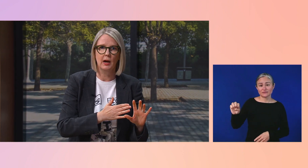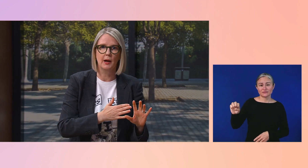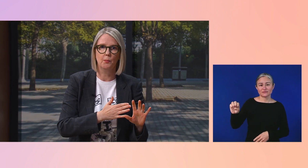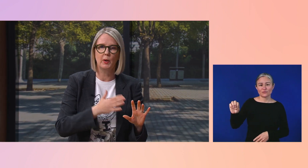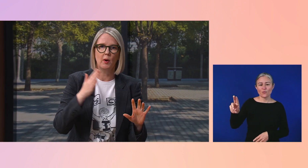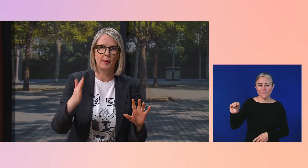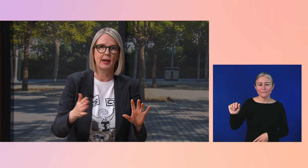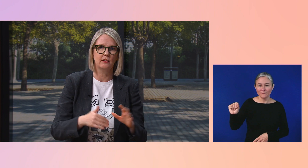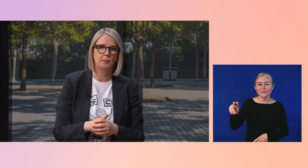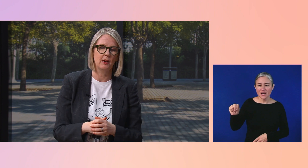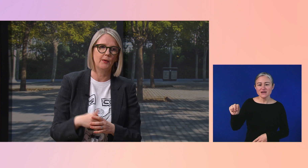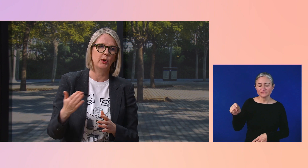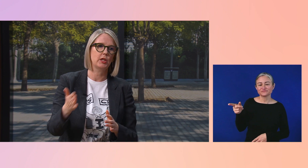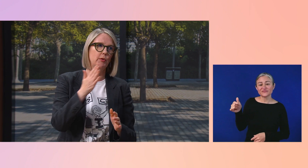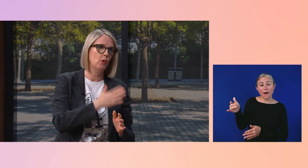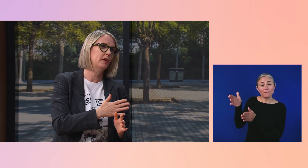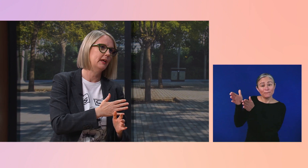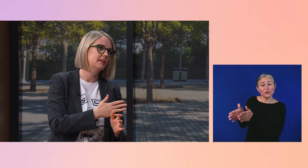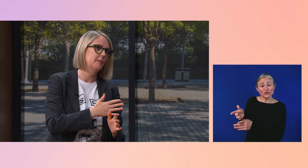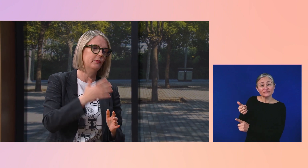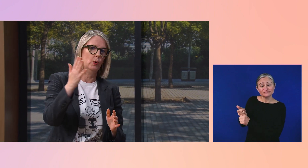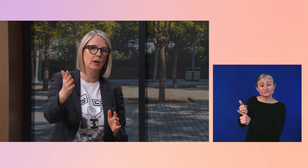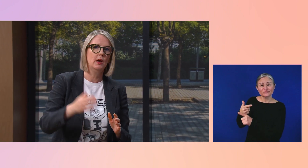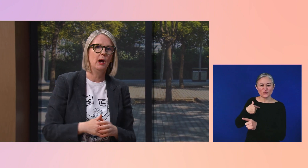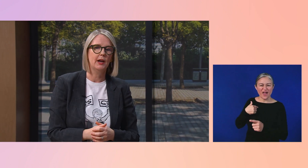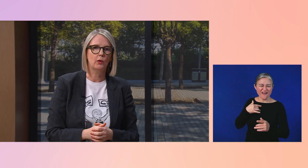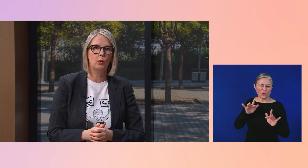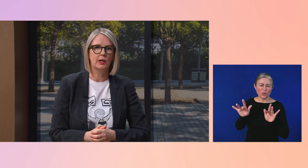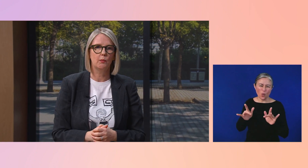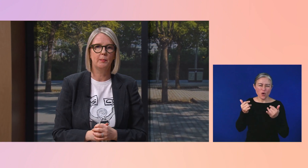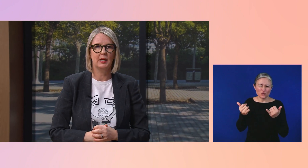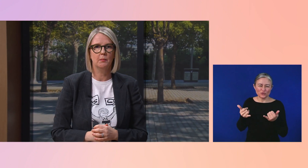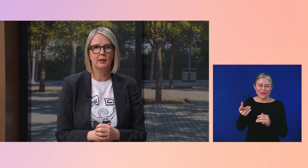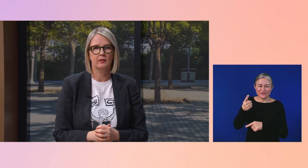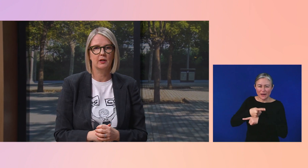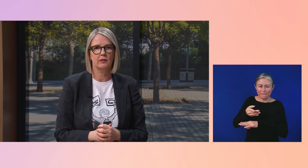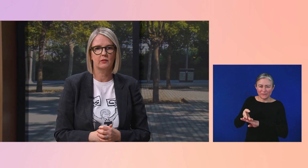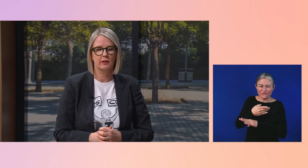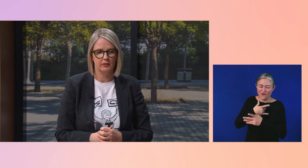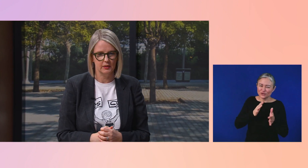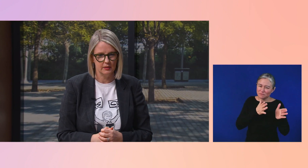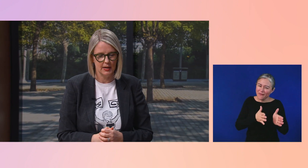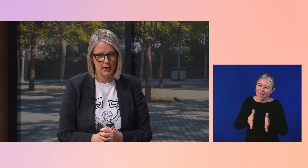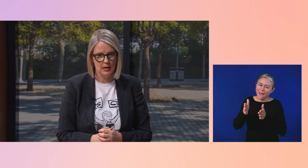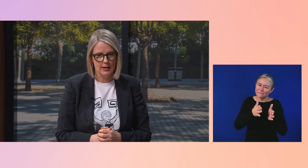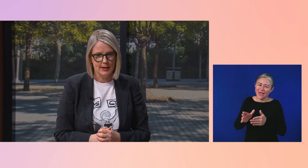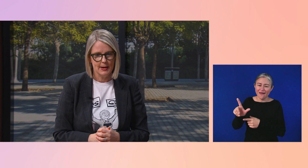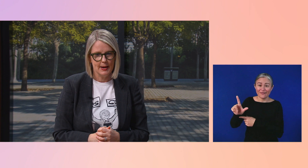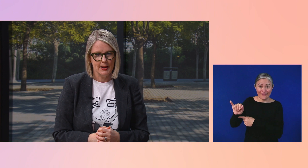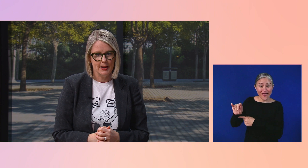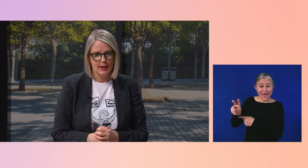We were planning to be live. We're actually recording it the day before, I know Claudia will be in person at the services today.